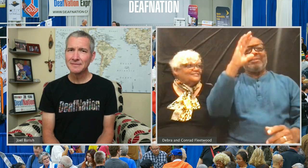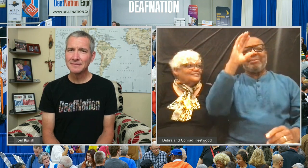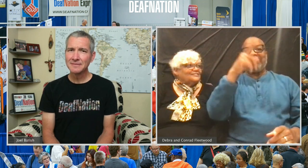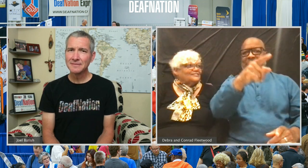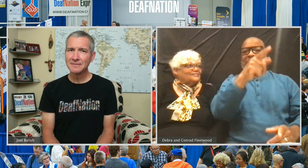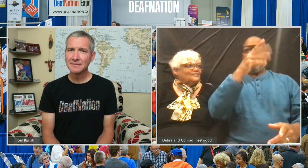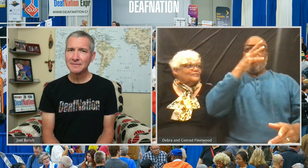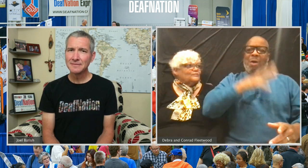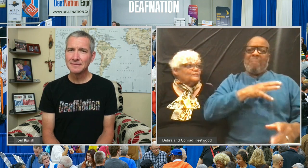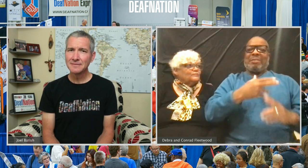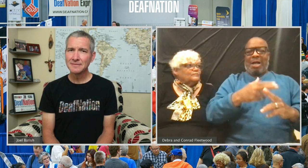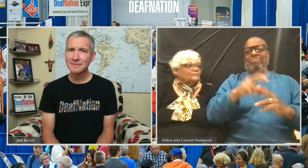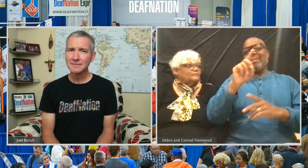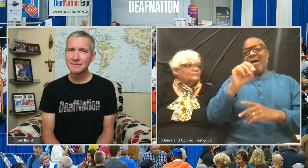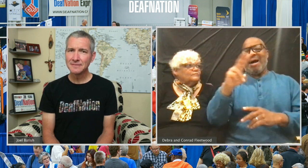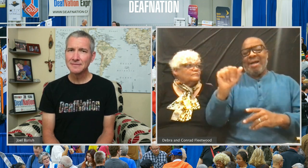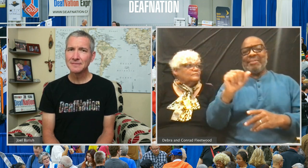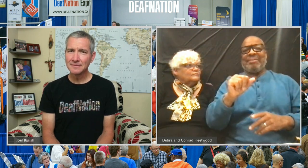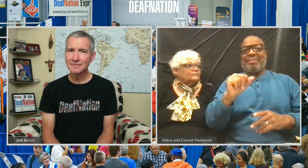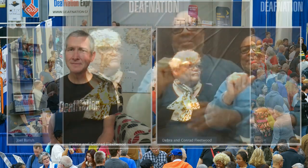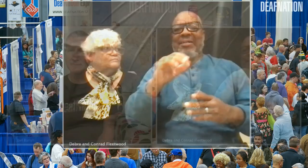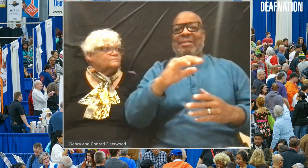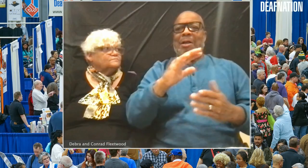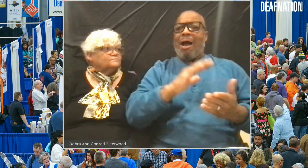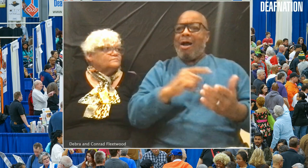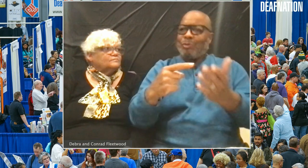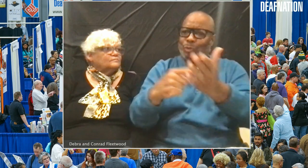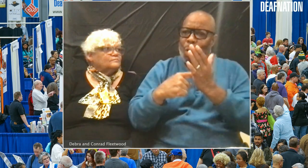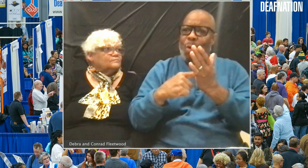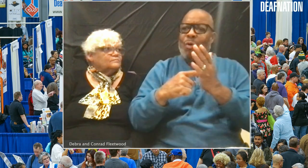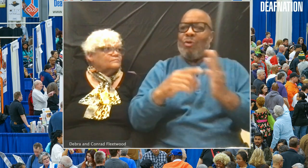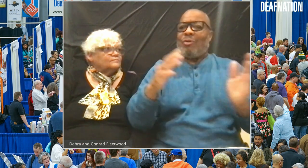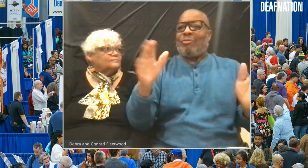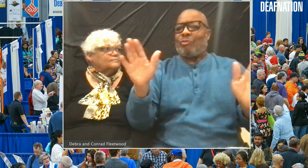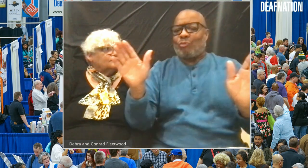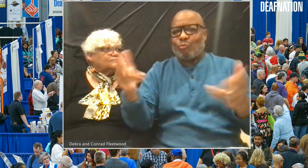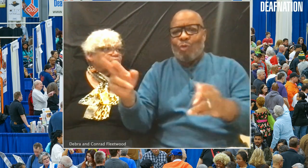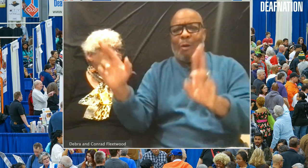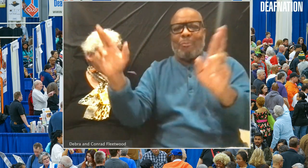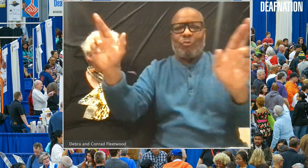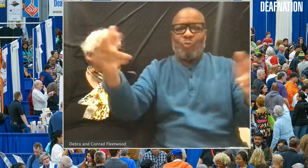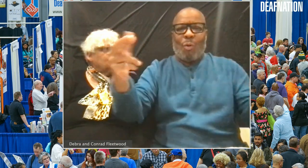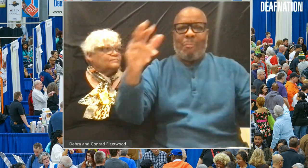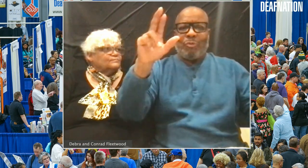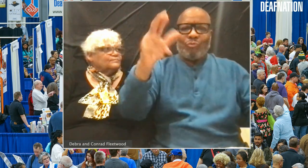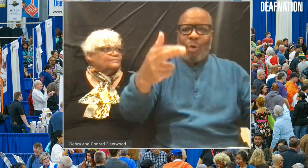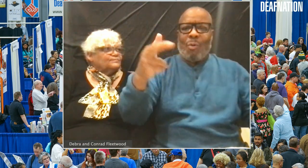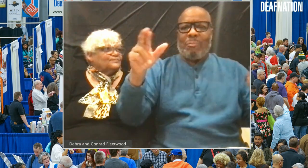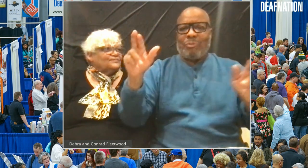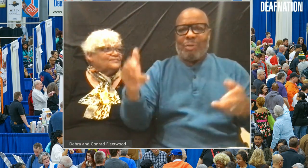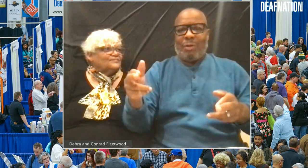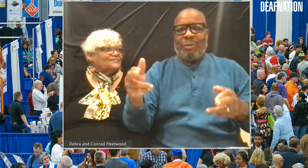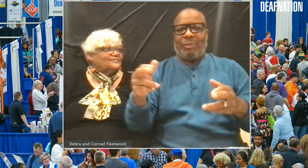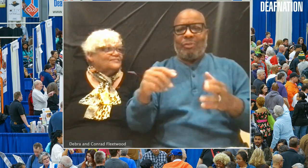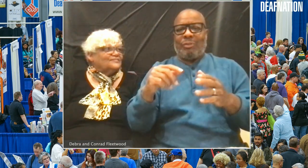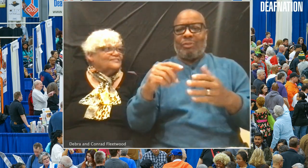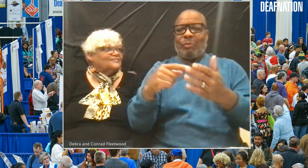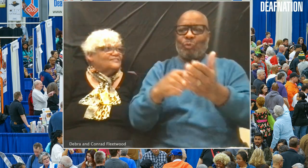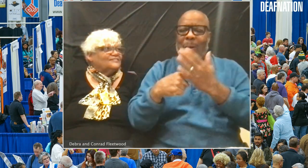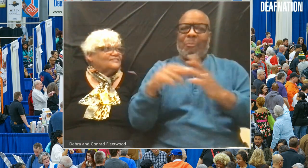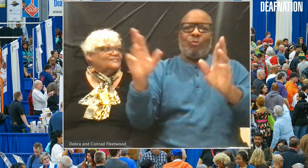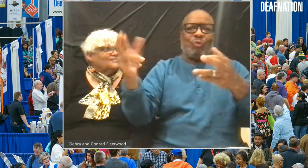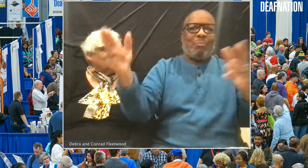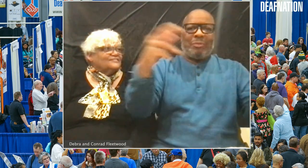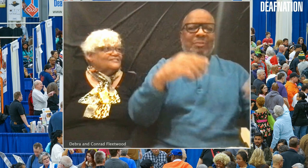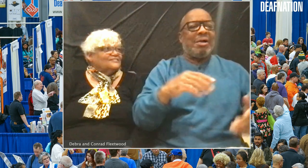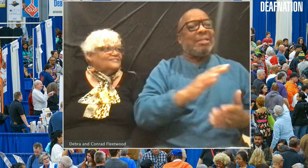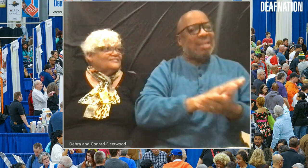and a woman named Donna showed us the rooms.